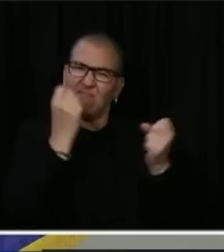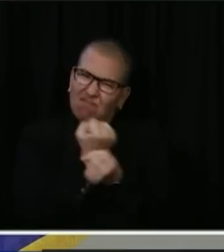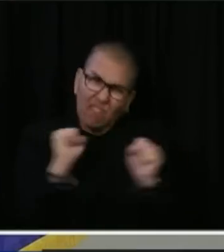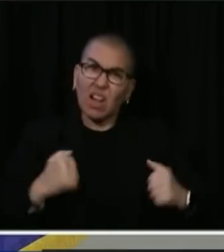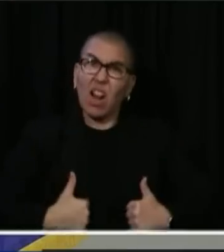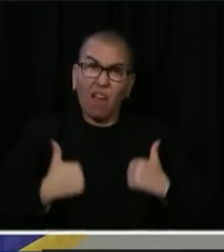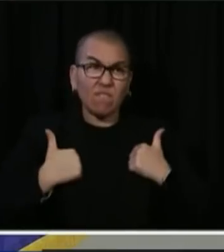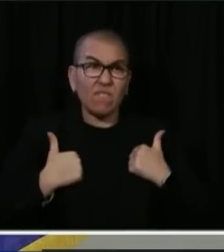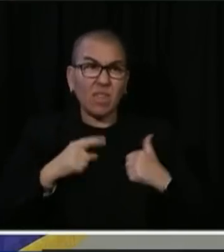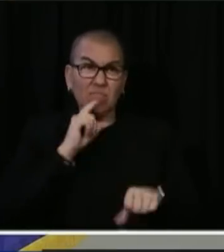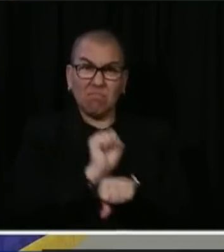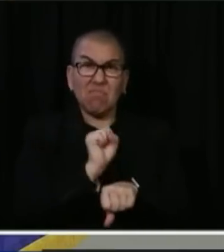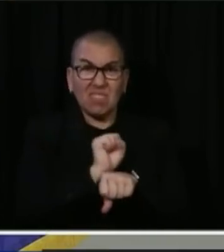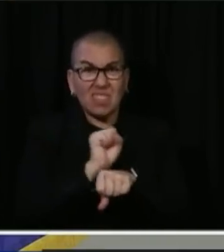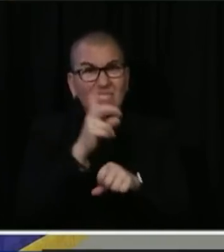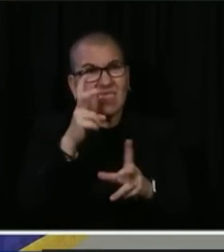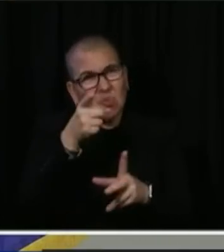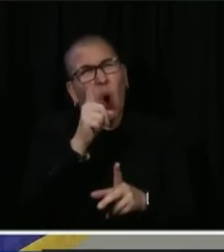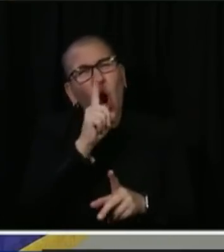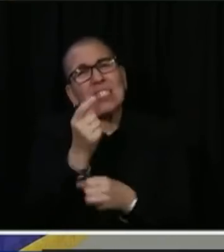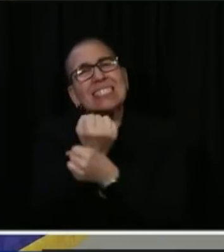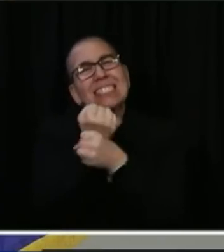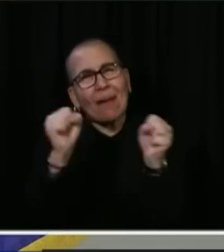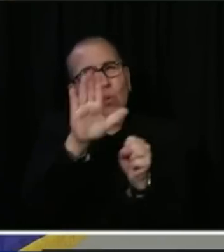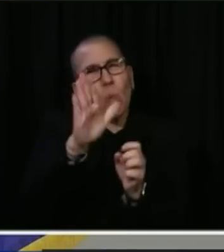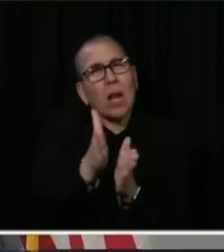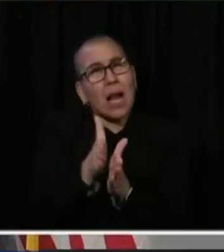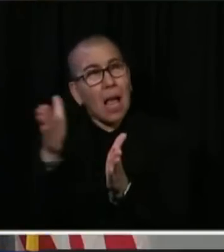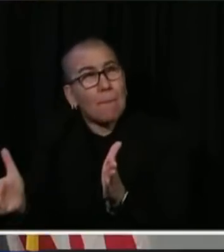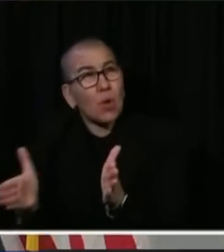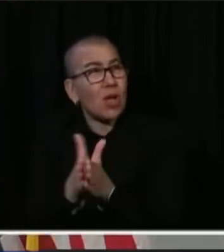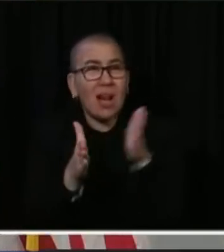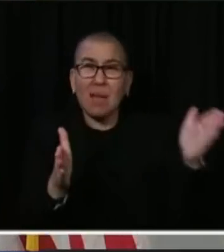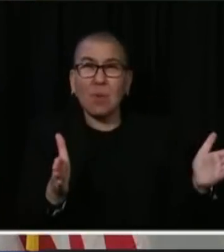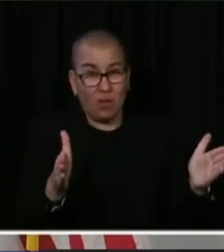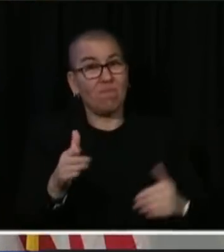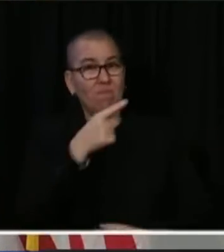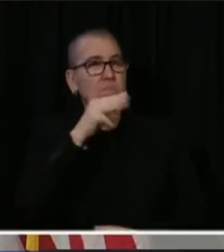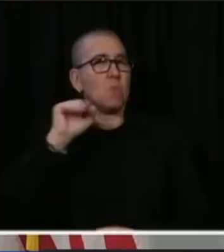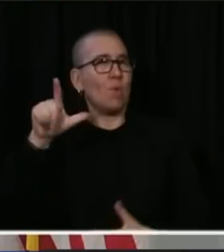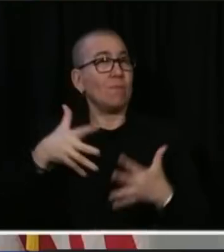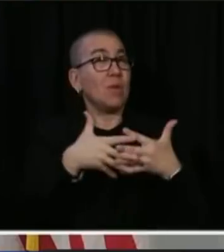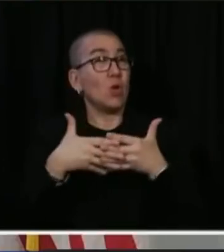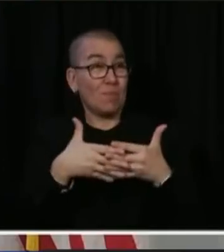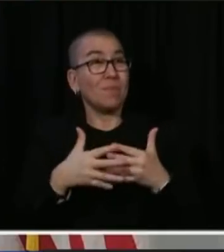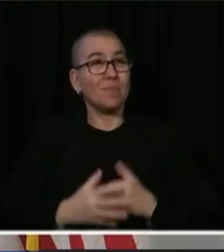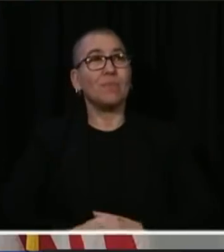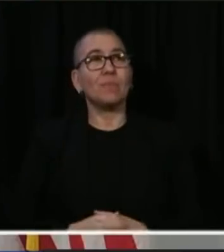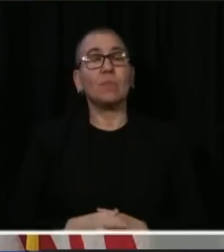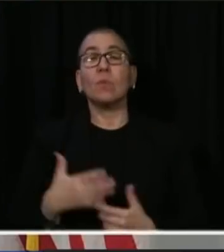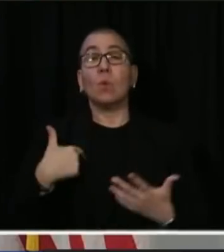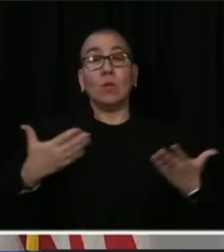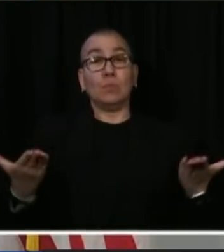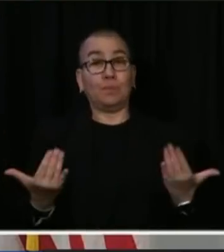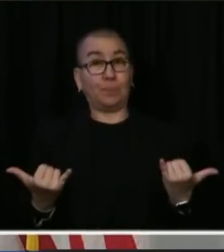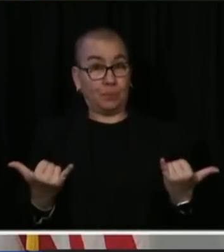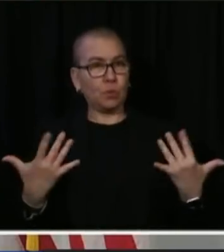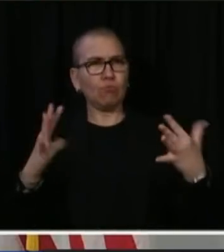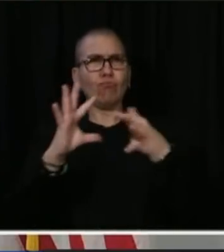SOME OF YOU WENT TO THE MALL OF AMERICA AND GOT A SHOT AND YOU COULD SAY WITH CERTAINTY AND